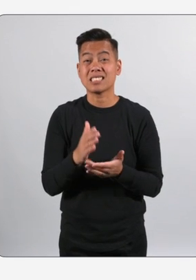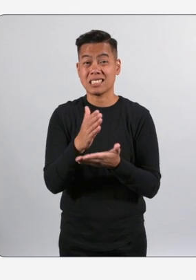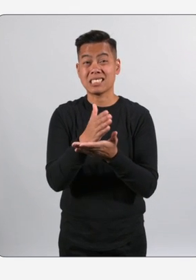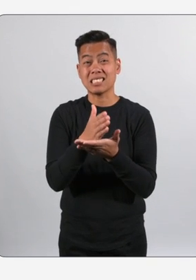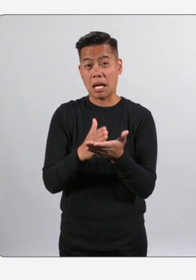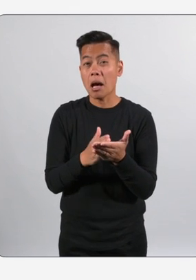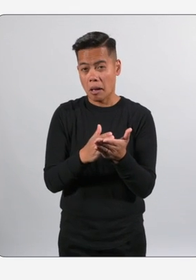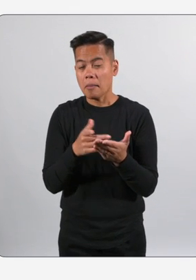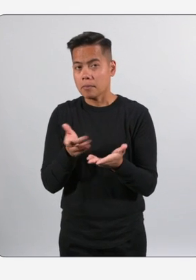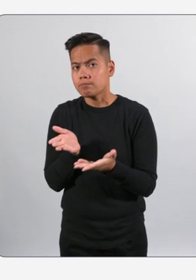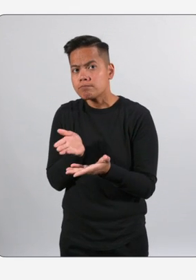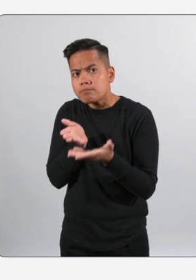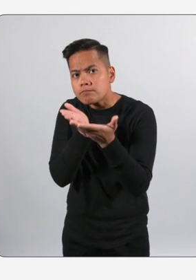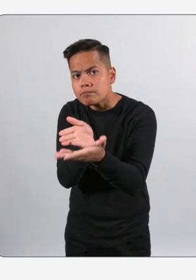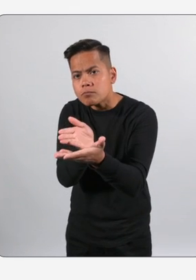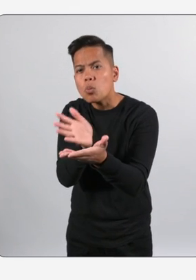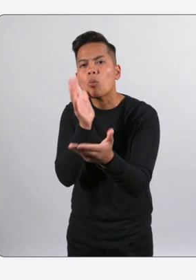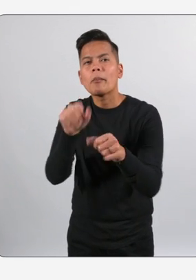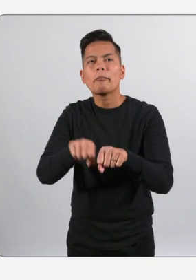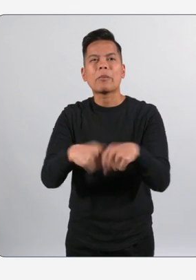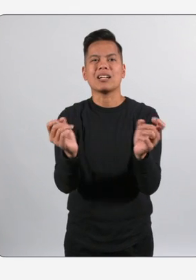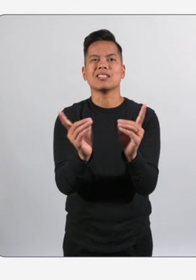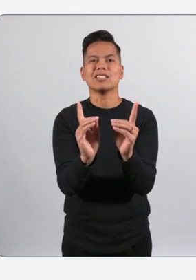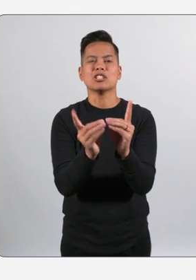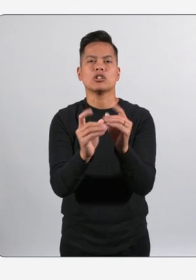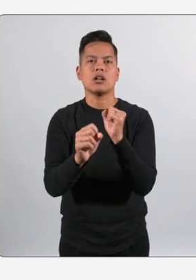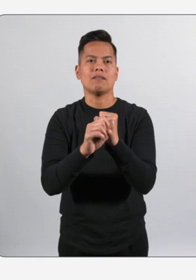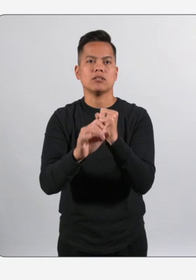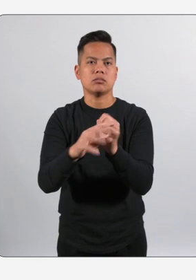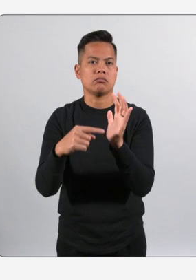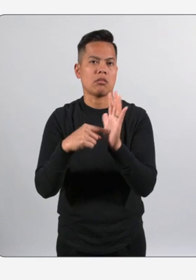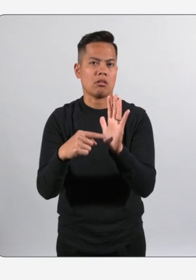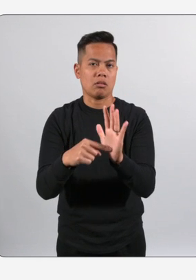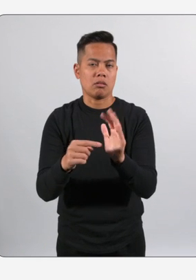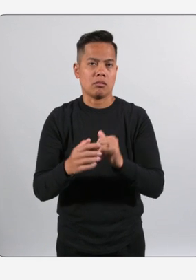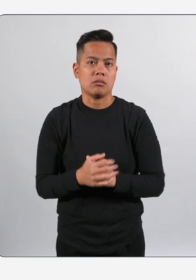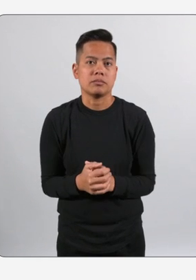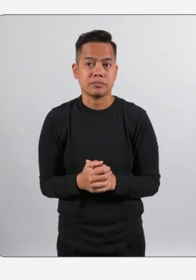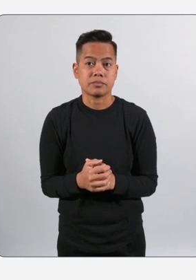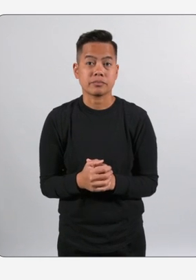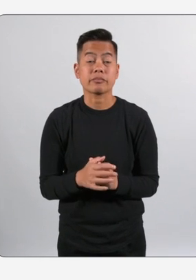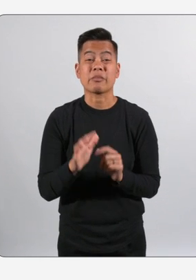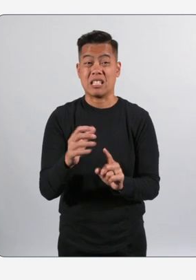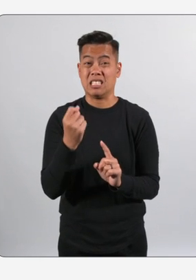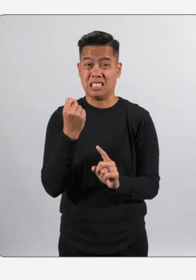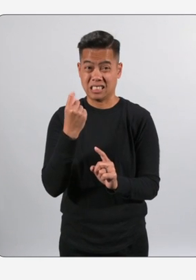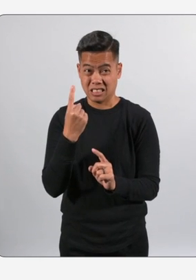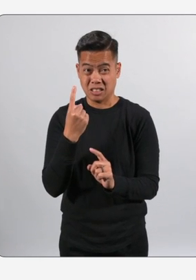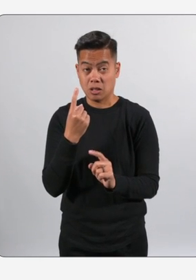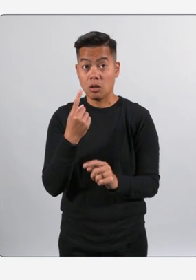proposed would break the digital advertising model. Now, the fact is, while users want more privacy and control